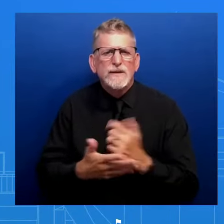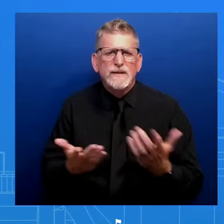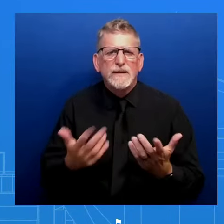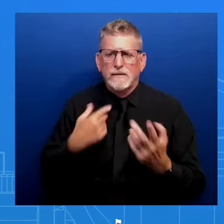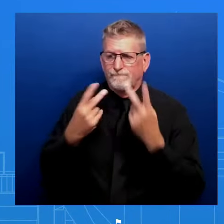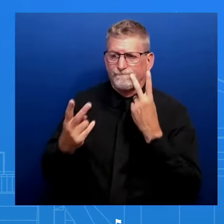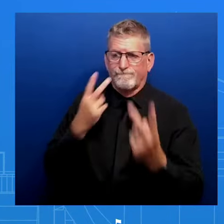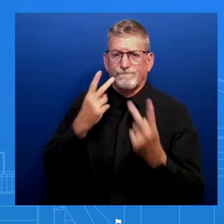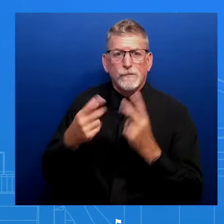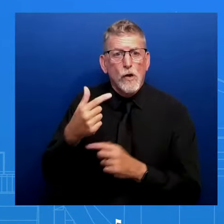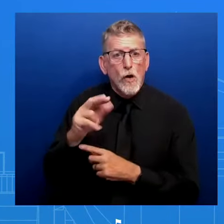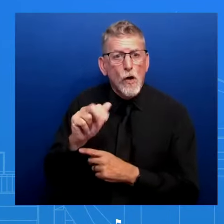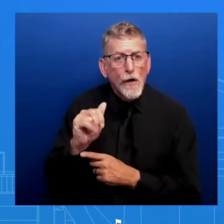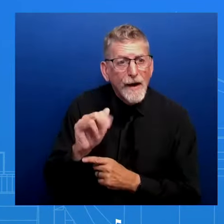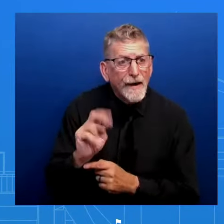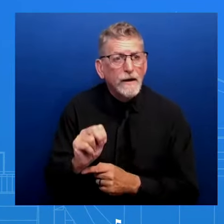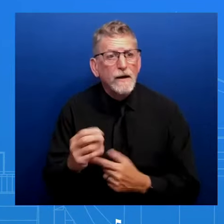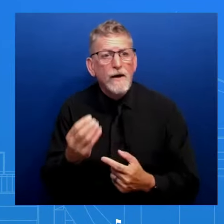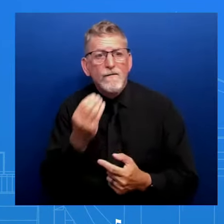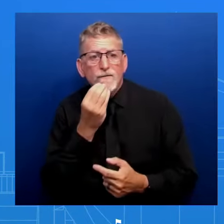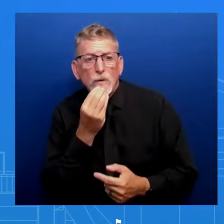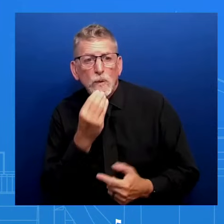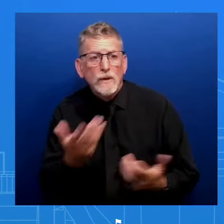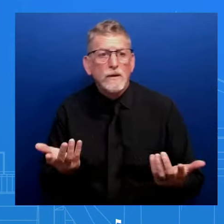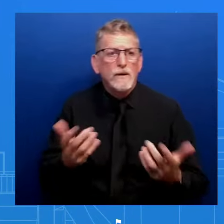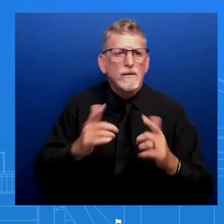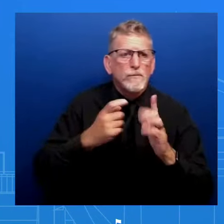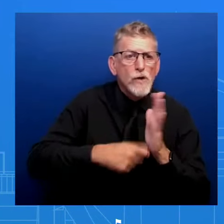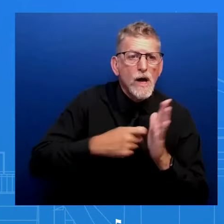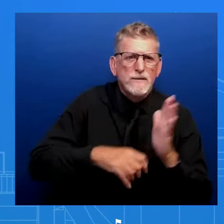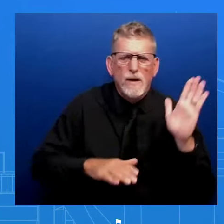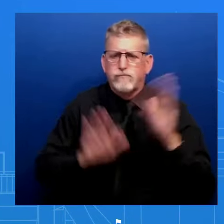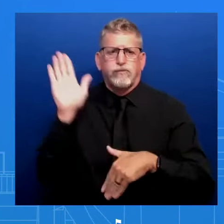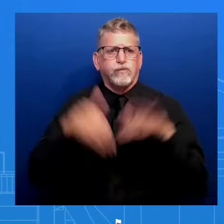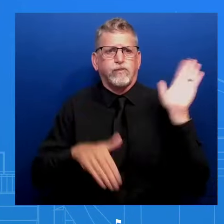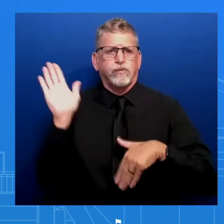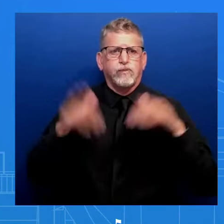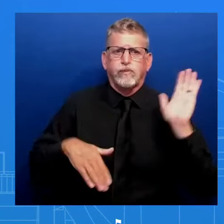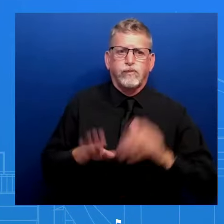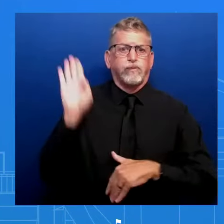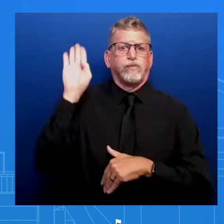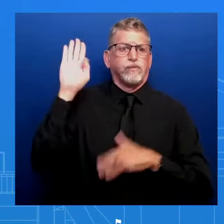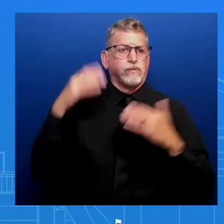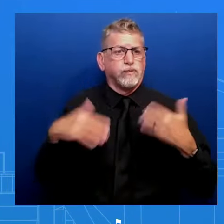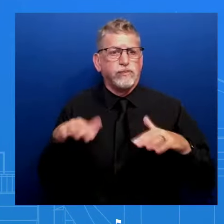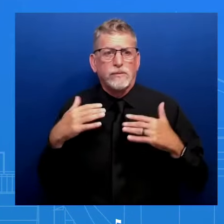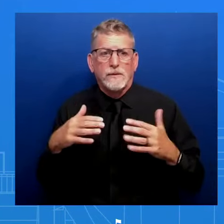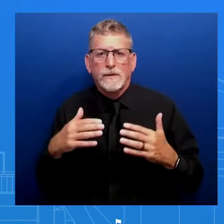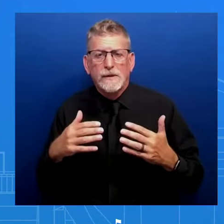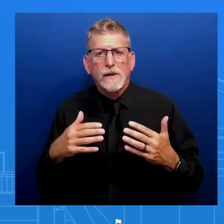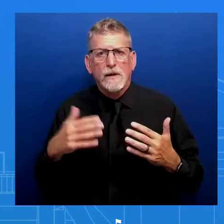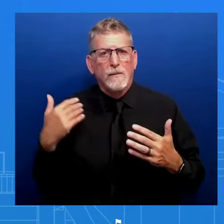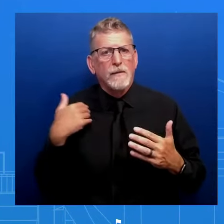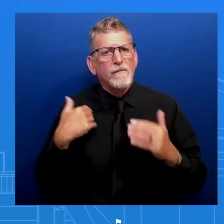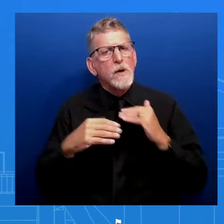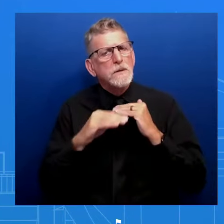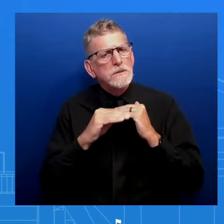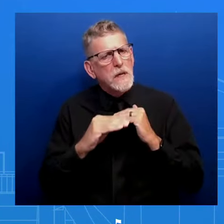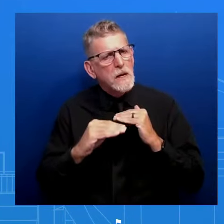But there's -- there's volatility in the -- in the market that wasn't there before. So, I sure hope Mr. Putin is willing to be honest with African leaders